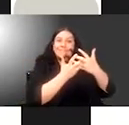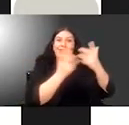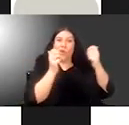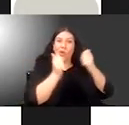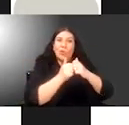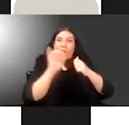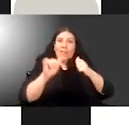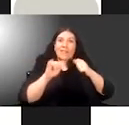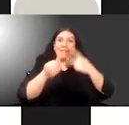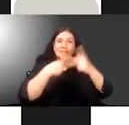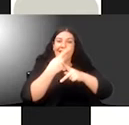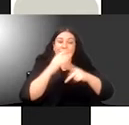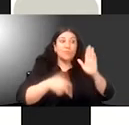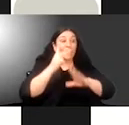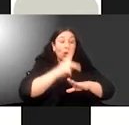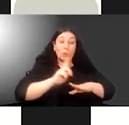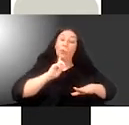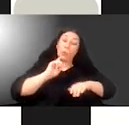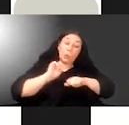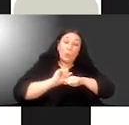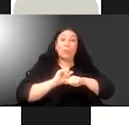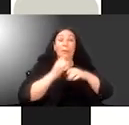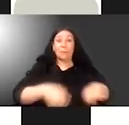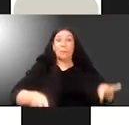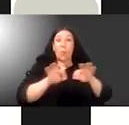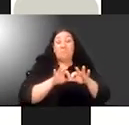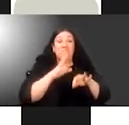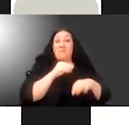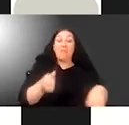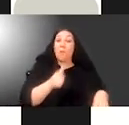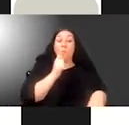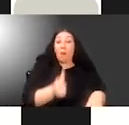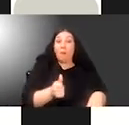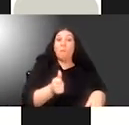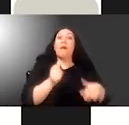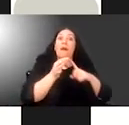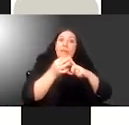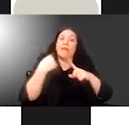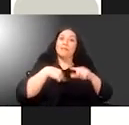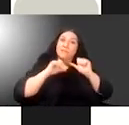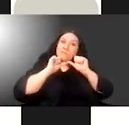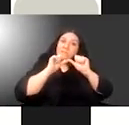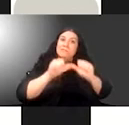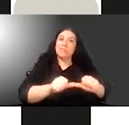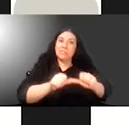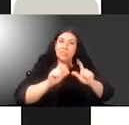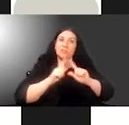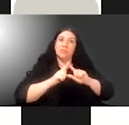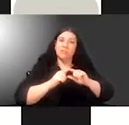On a positive level, I think looking at the three bills thus far that have come out of the Congress, dealing with issues around -- The pandemic.